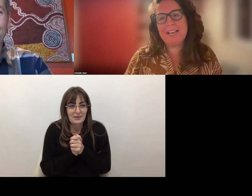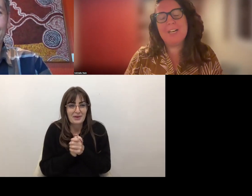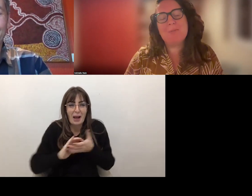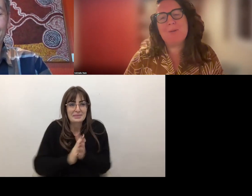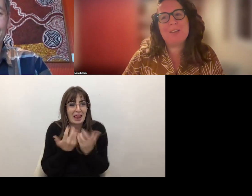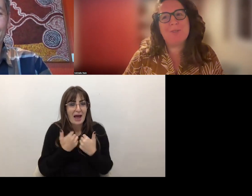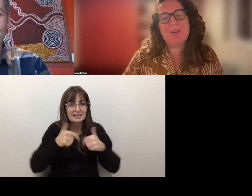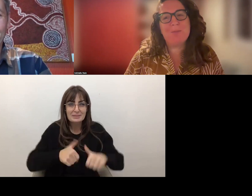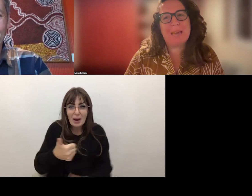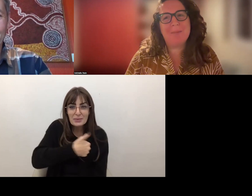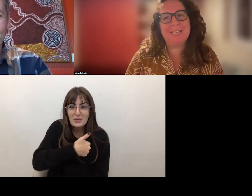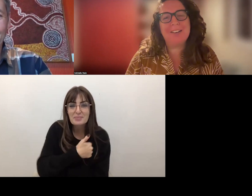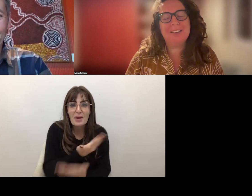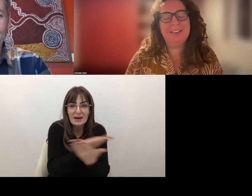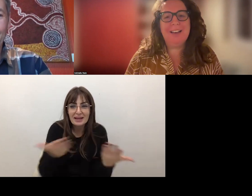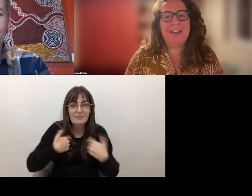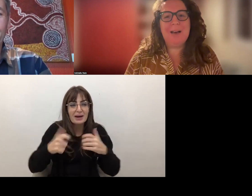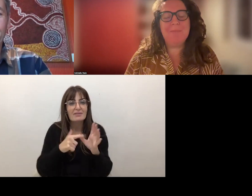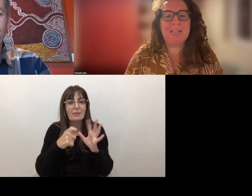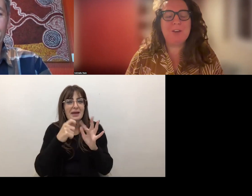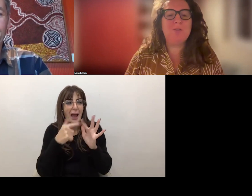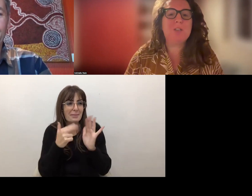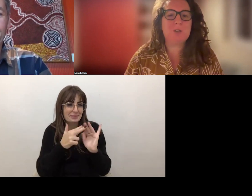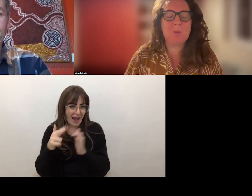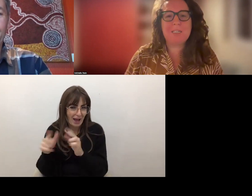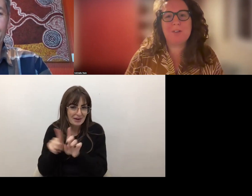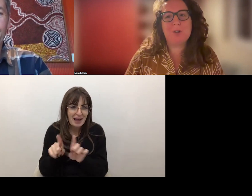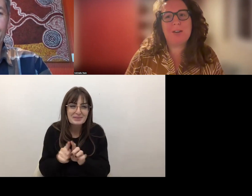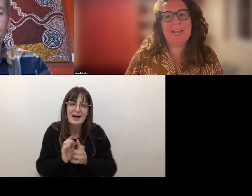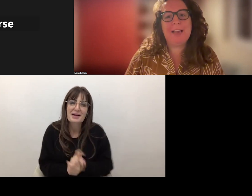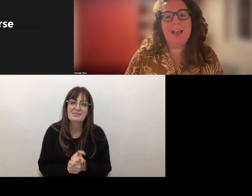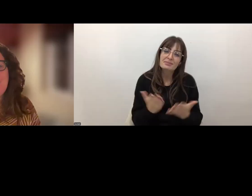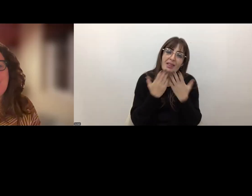here. Good morning everyone from Cape Town. Thank you so much for joining.